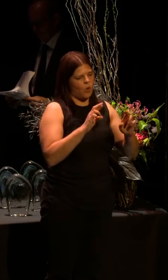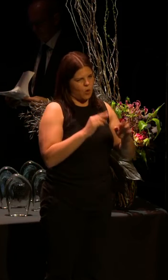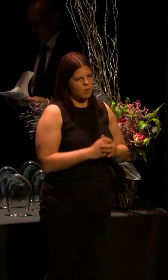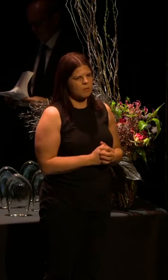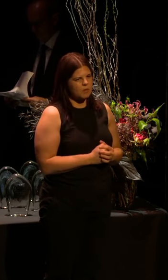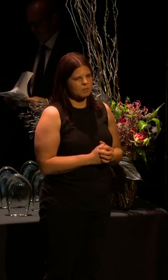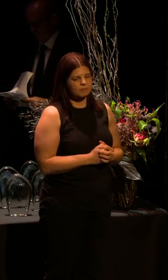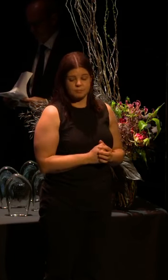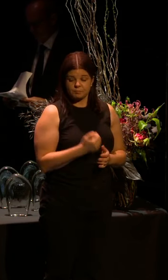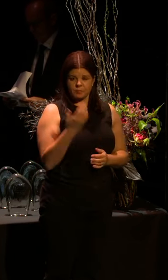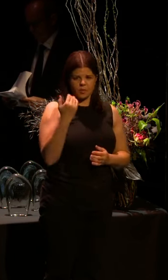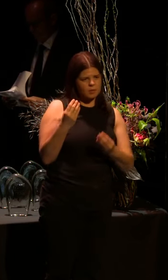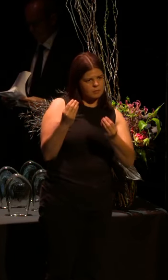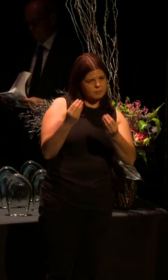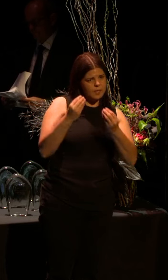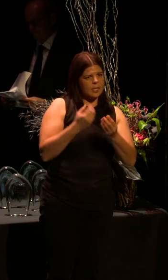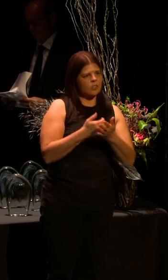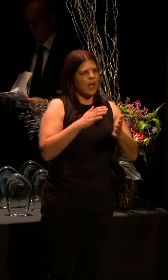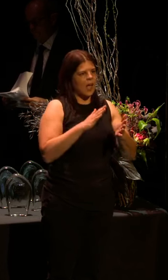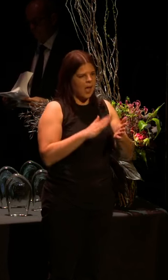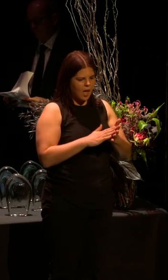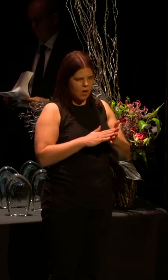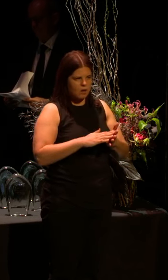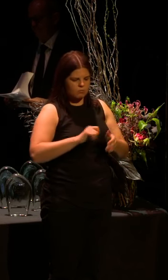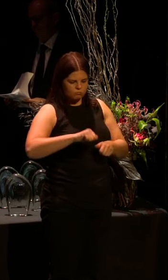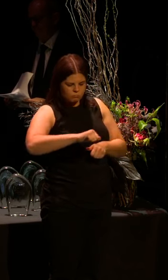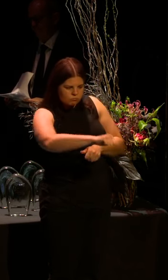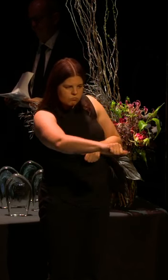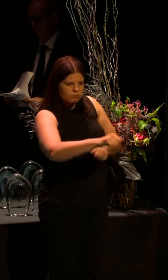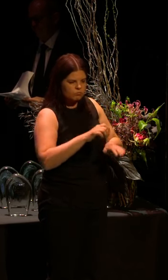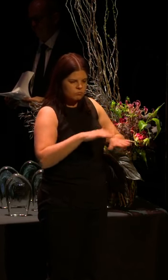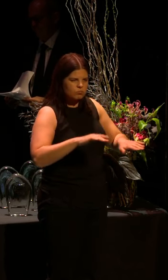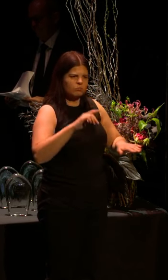for the next generations, for everyone in our country,